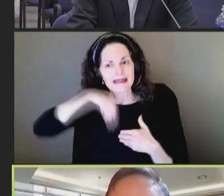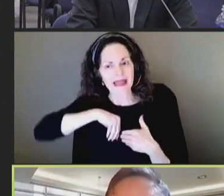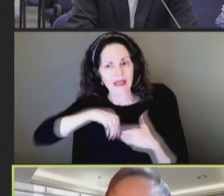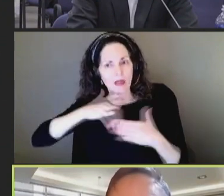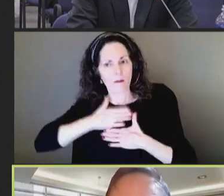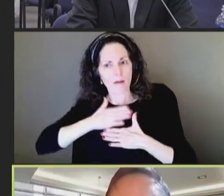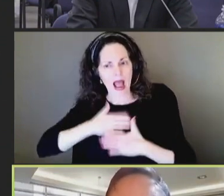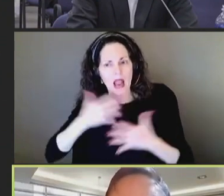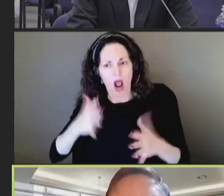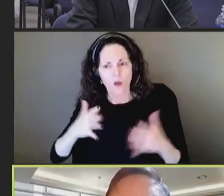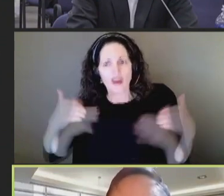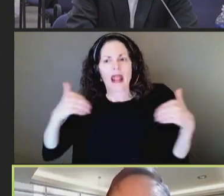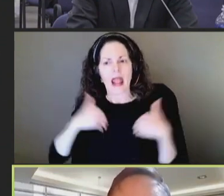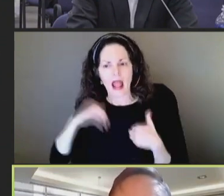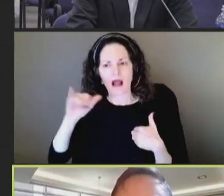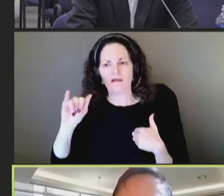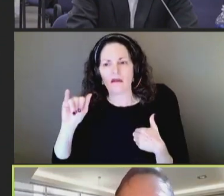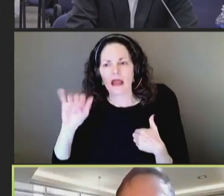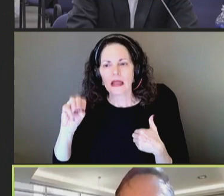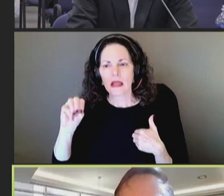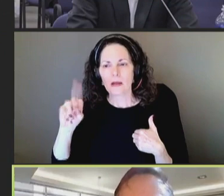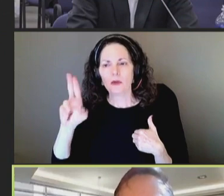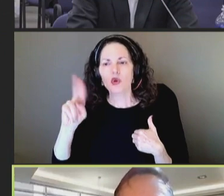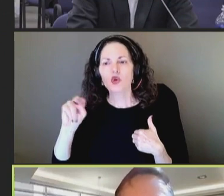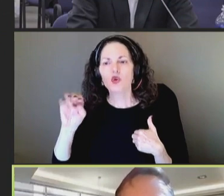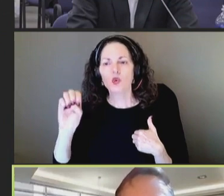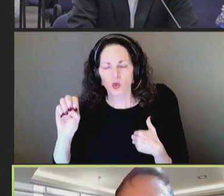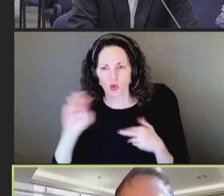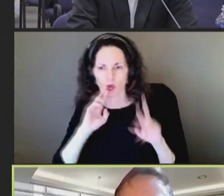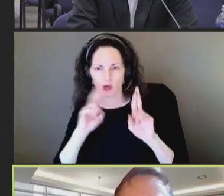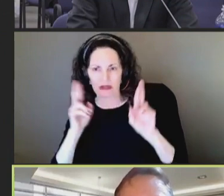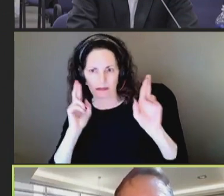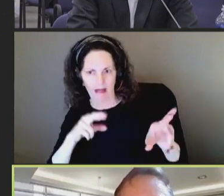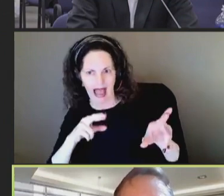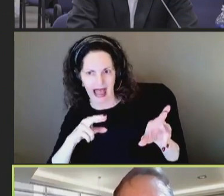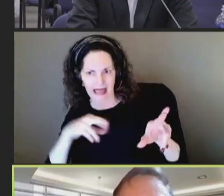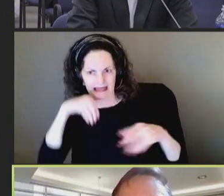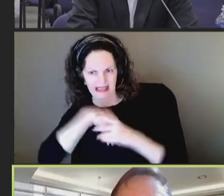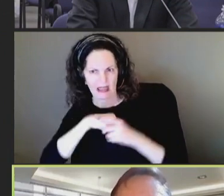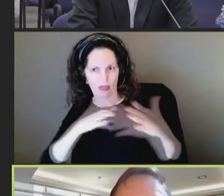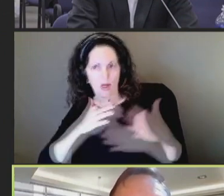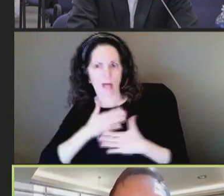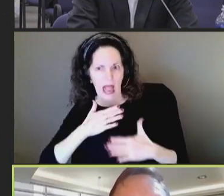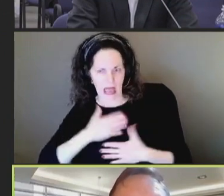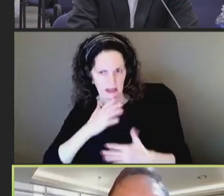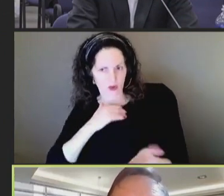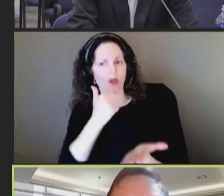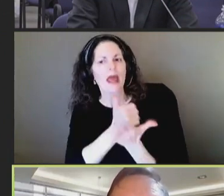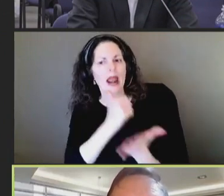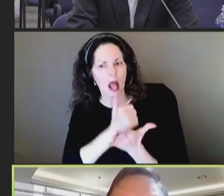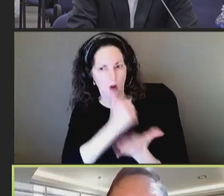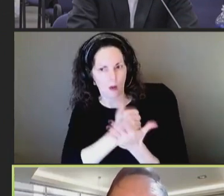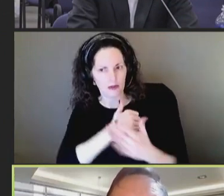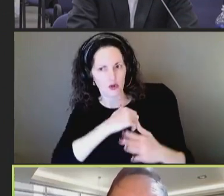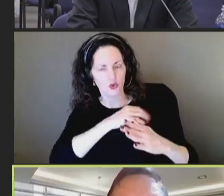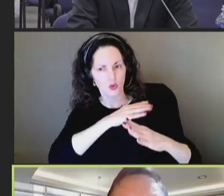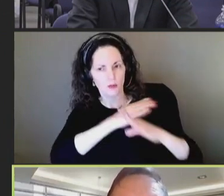to stimulate that immune response. And I know those clinical trials that are being performed